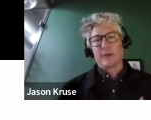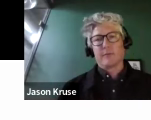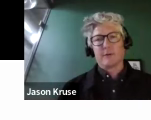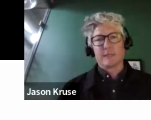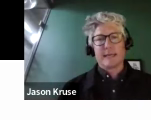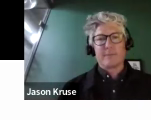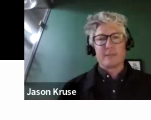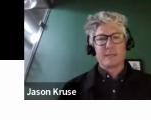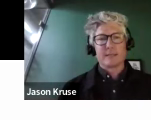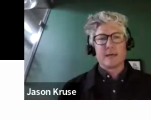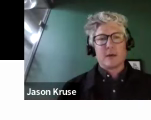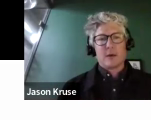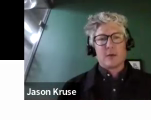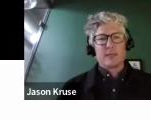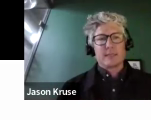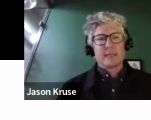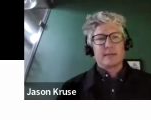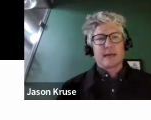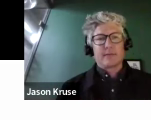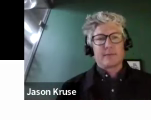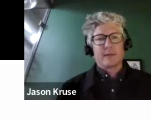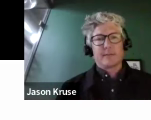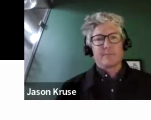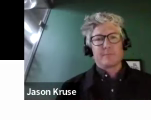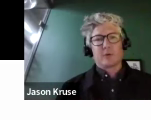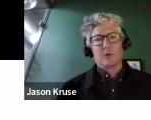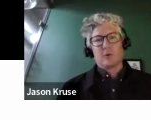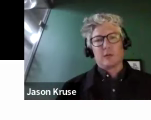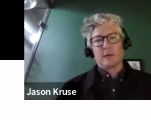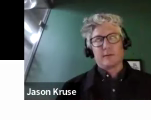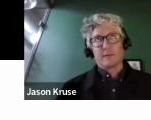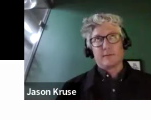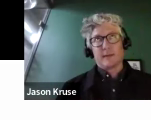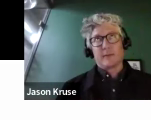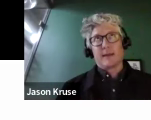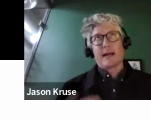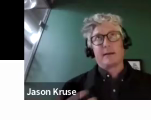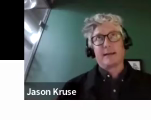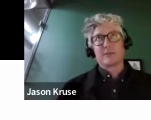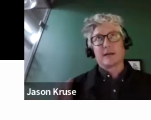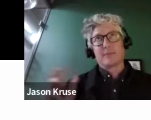and university campuses you can see the kind of the goal of in higher ed is trying